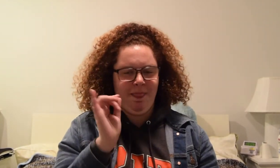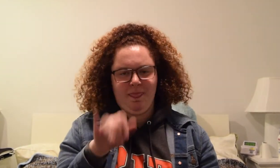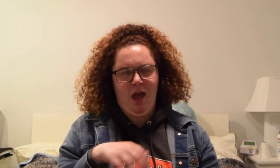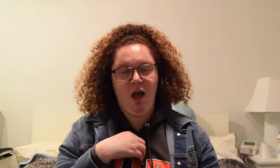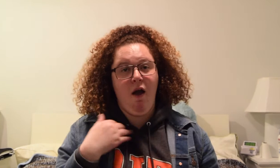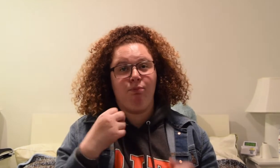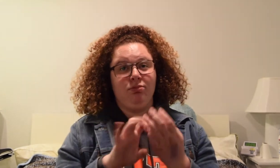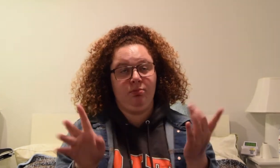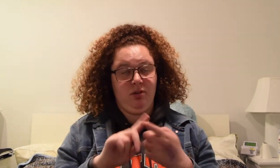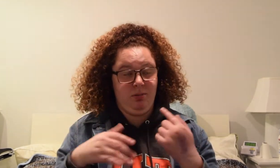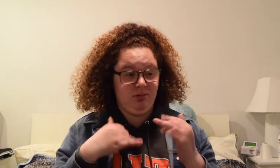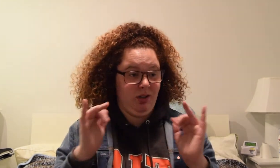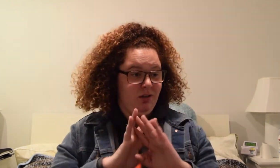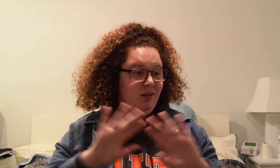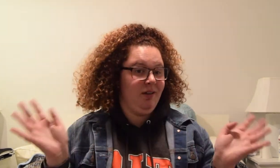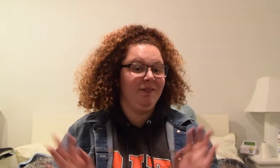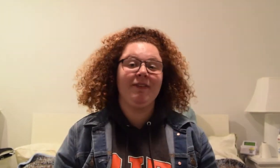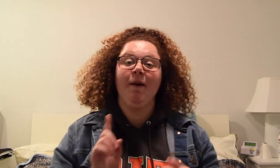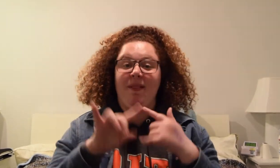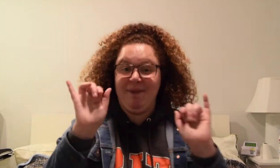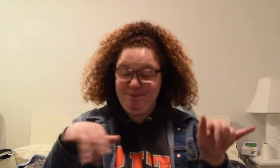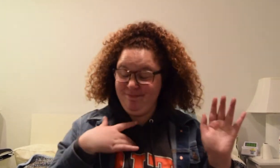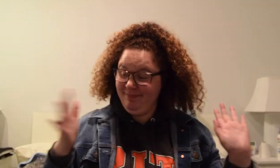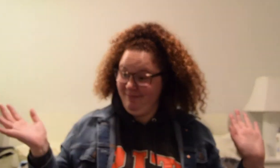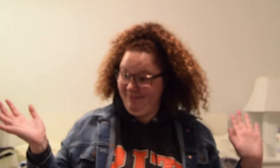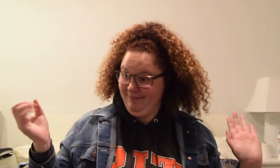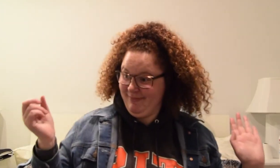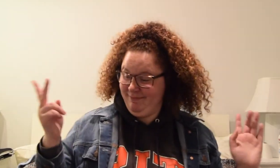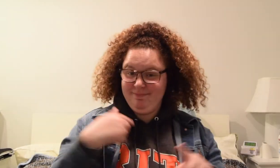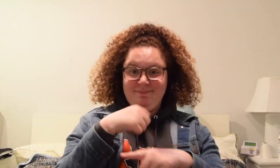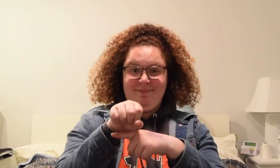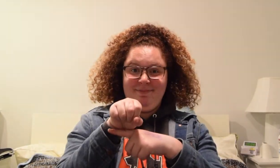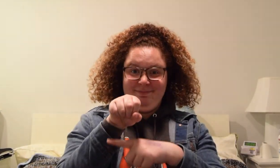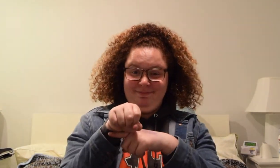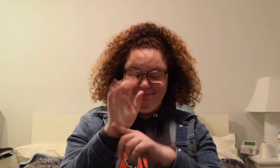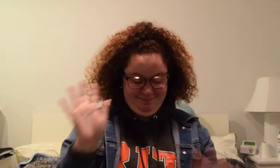I can go on and on but yeah you get the idea. I was honestly so shook